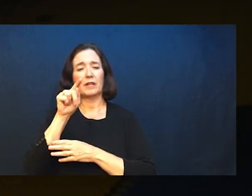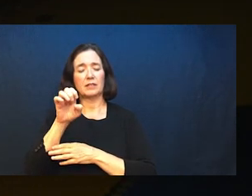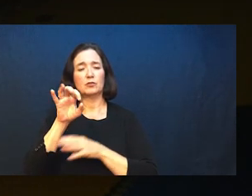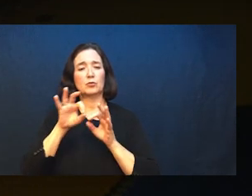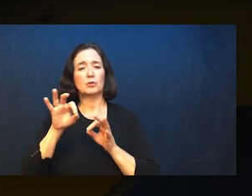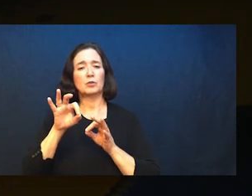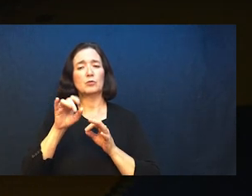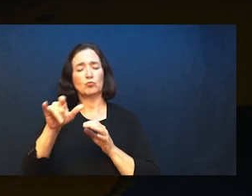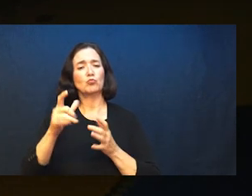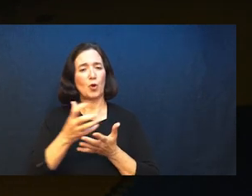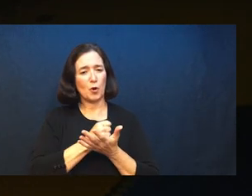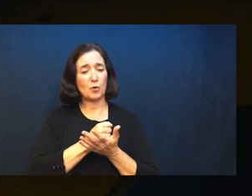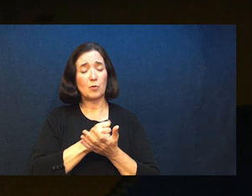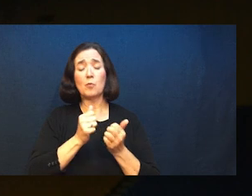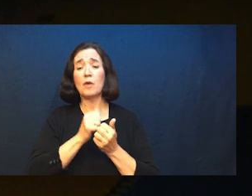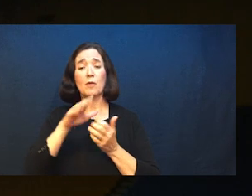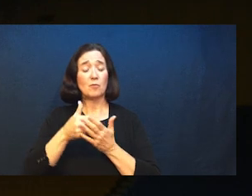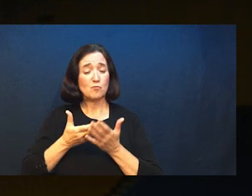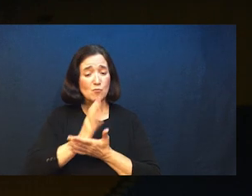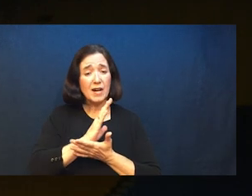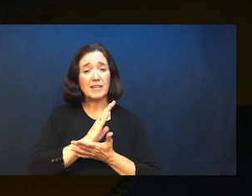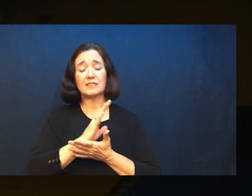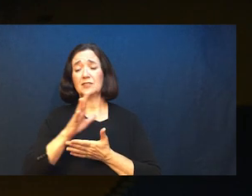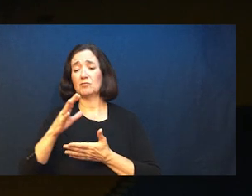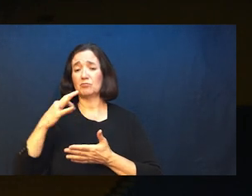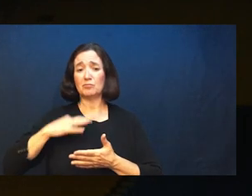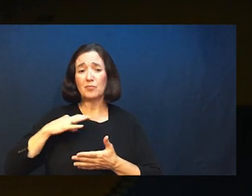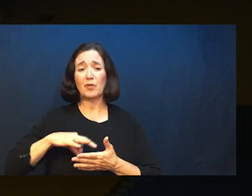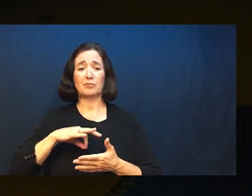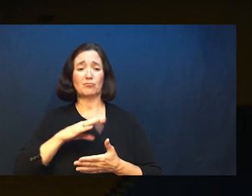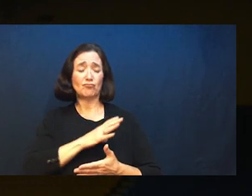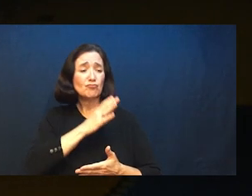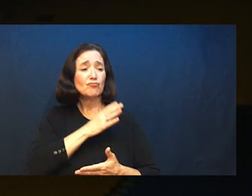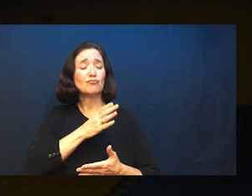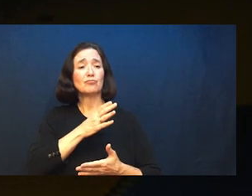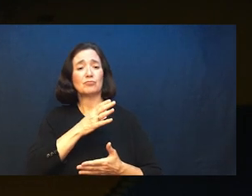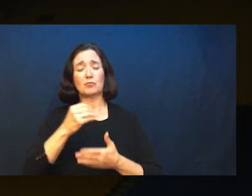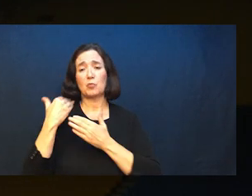with all the rights, privileges, amenities, and responsibilities thereto appertaining.